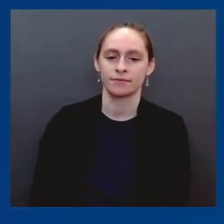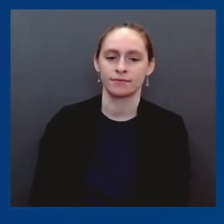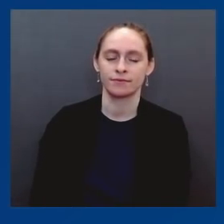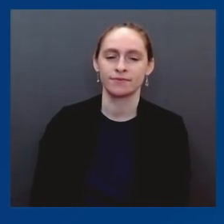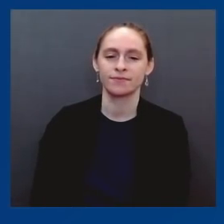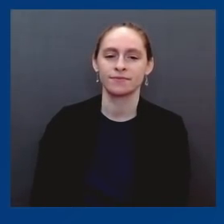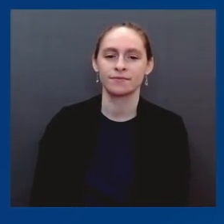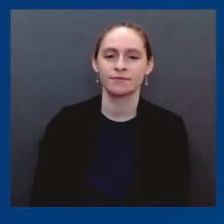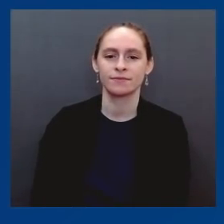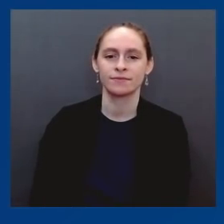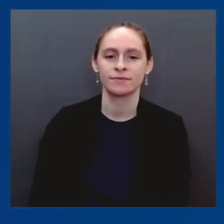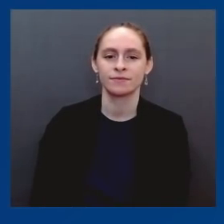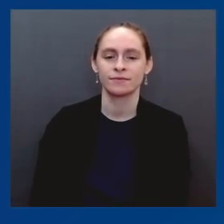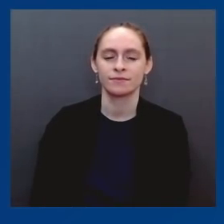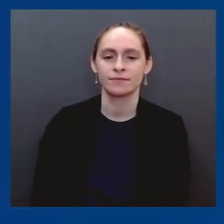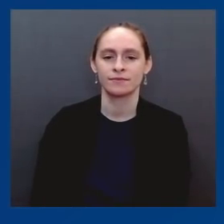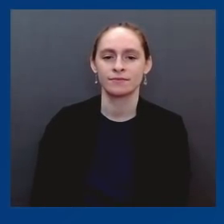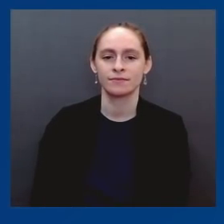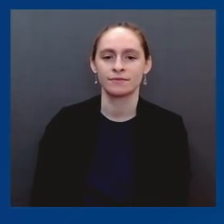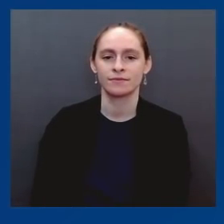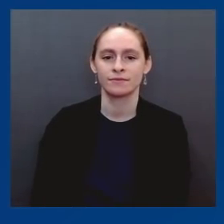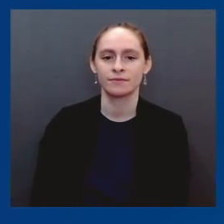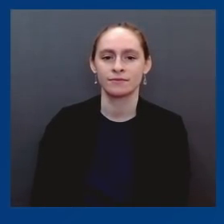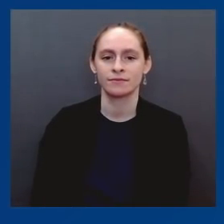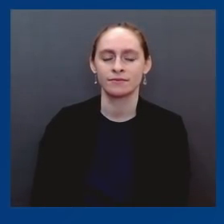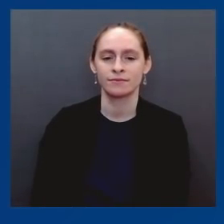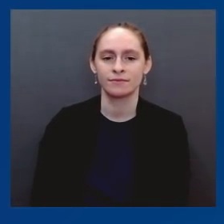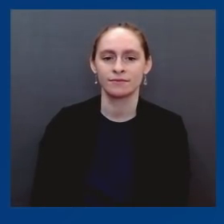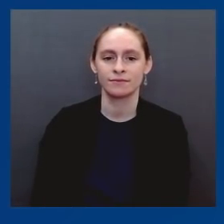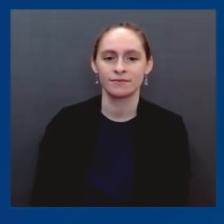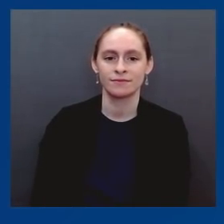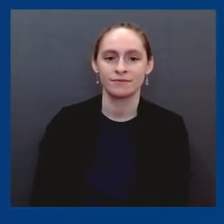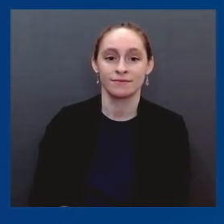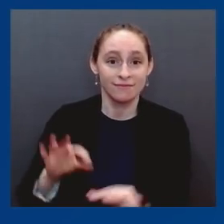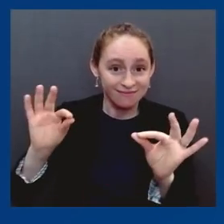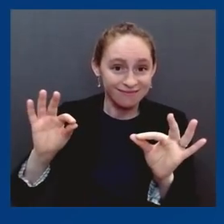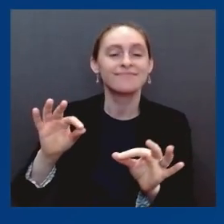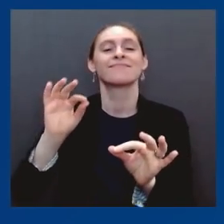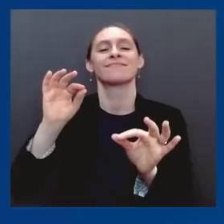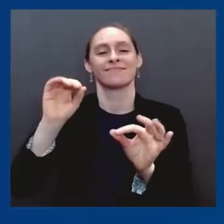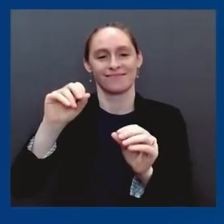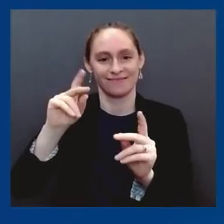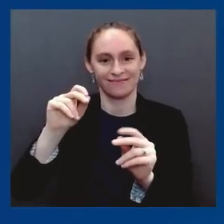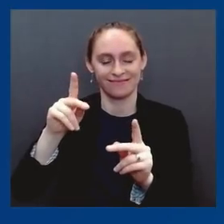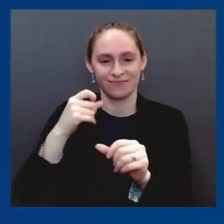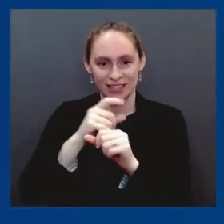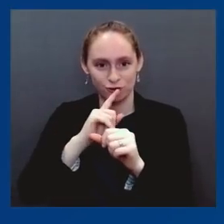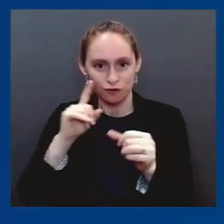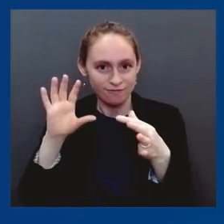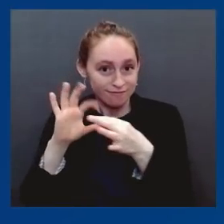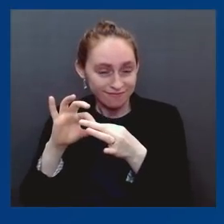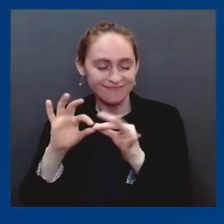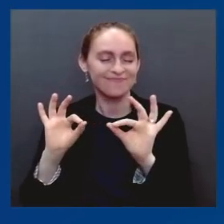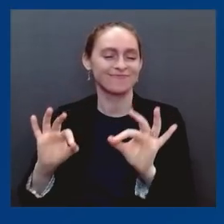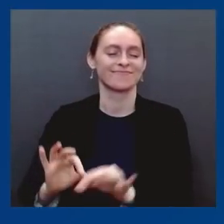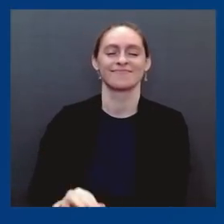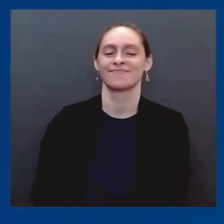Mr. Zients: Ricardo. The Press: Okay, can you hear me now? Mr. Zients: Now we can, yes. Thank you. The Press: Okay. Sorry about that. That was a little slow there.